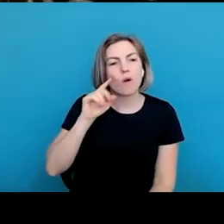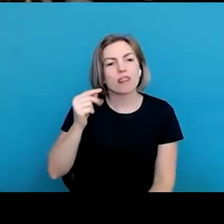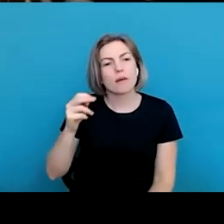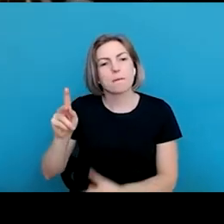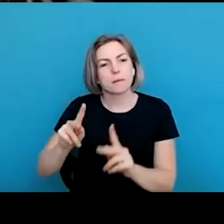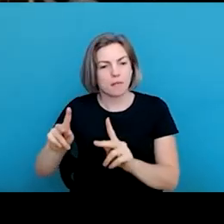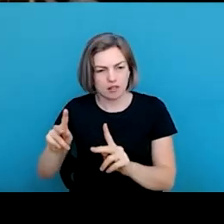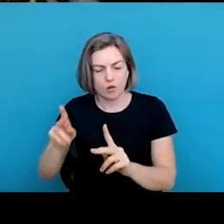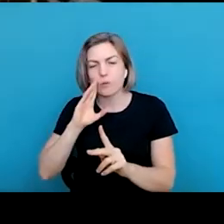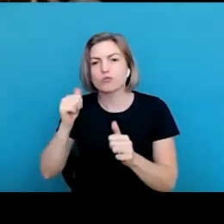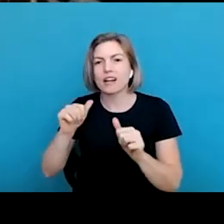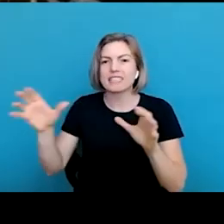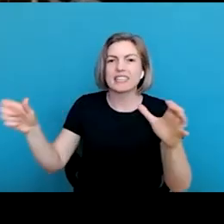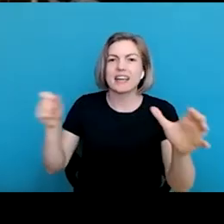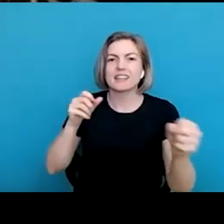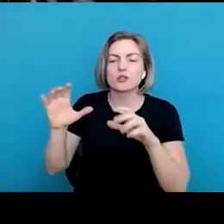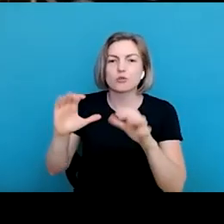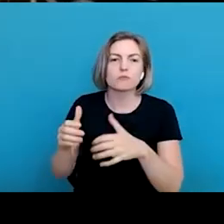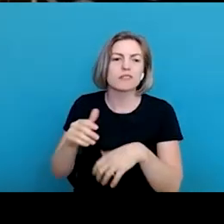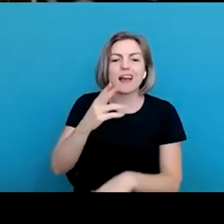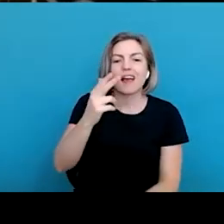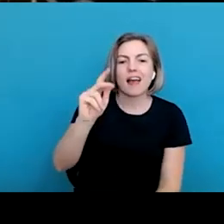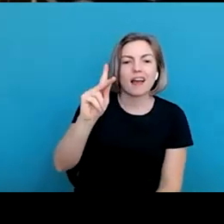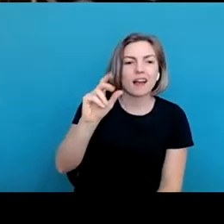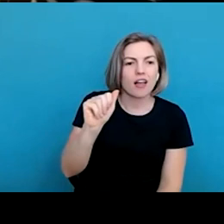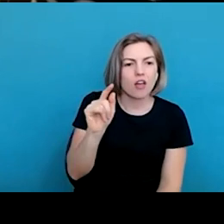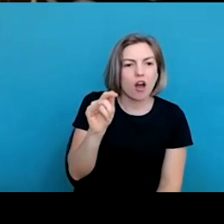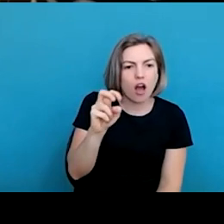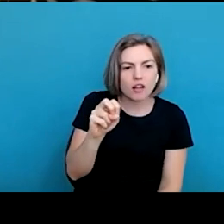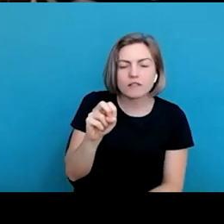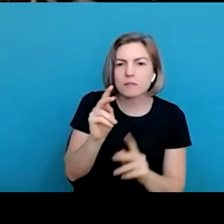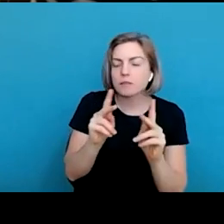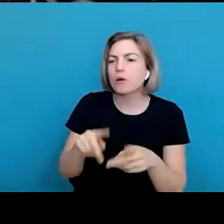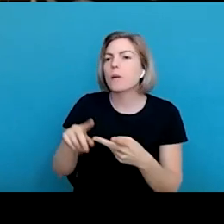like hackathon folks, bootcamps, student classes, trying